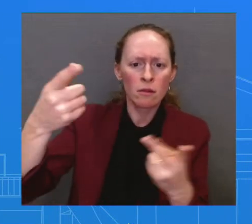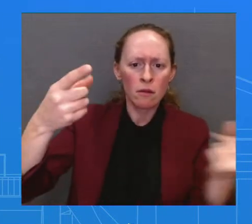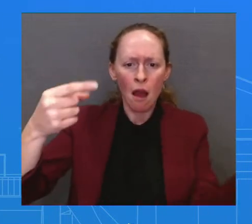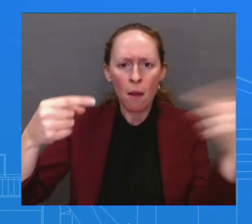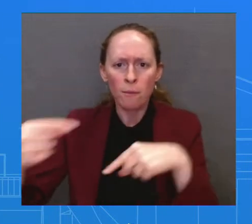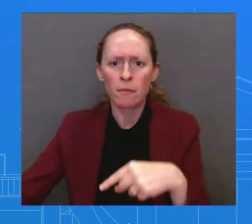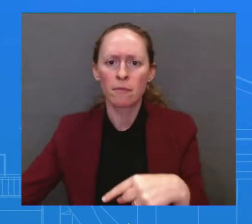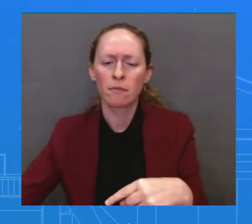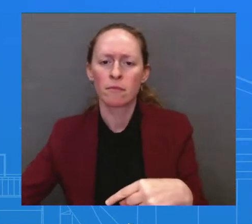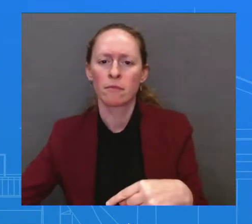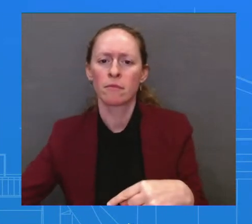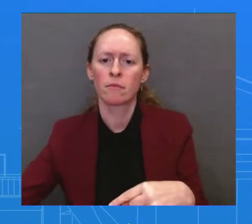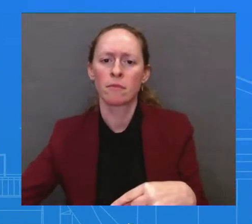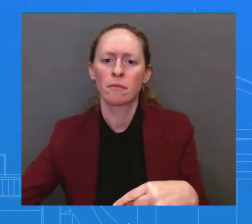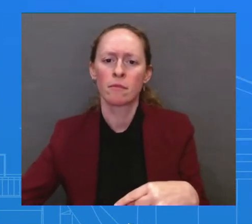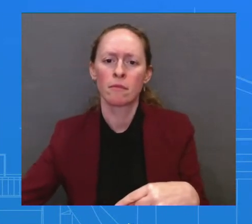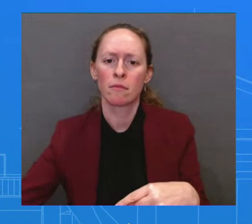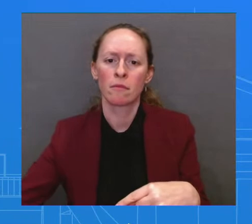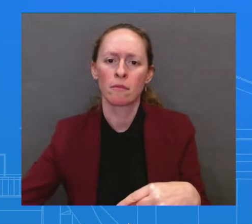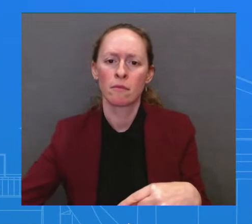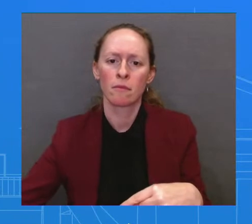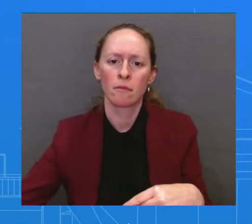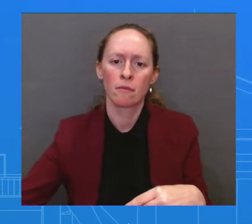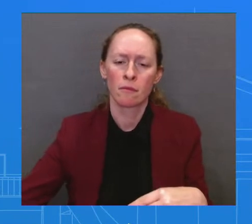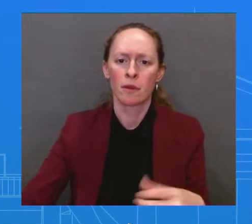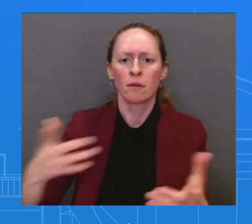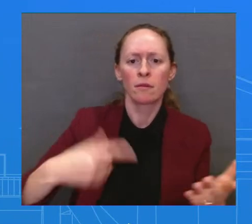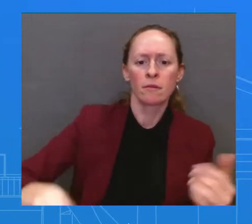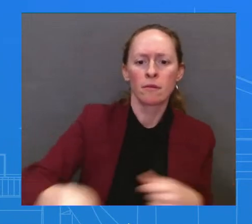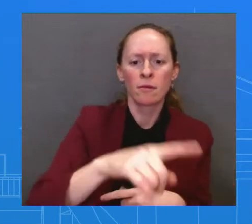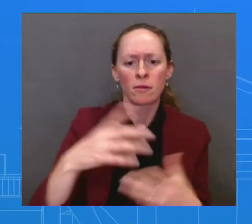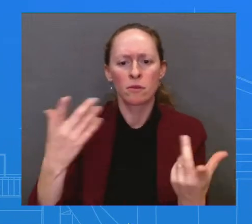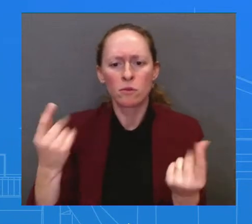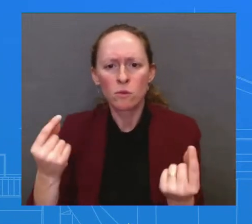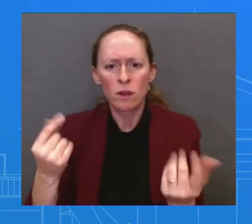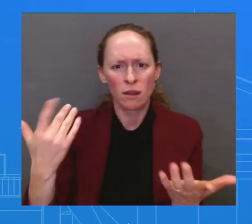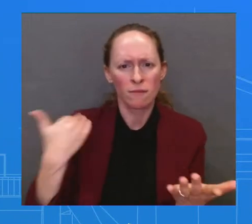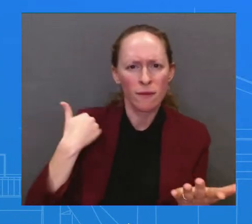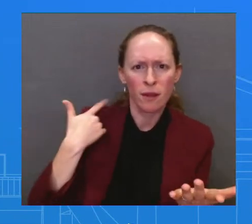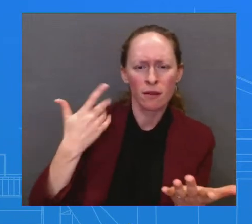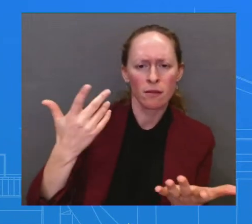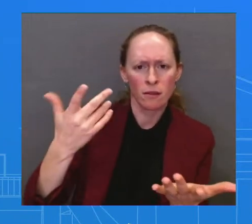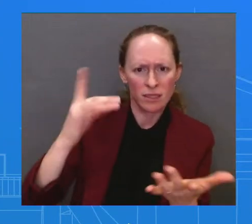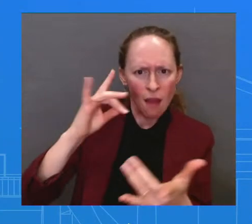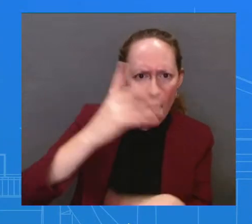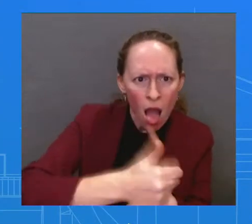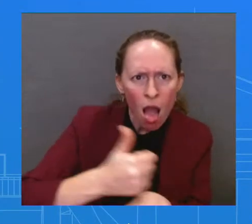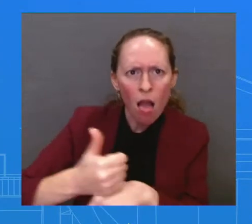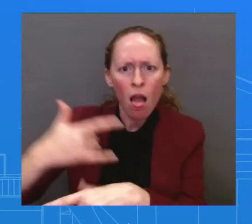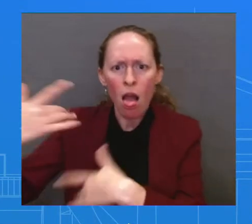that were going to be set up along the route -- Ms. Jean-Pierre: So on the last -- The Press: -- to make sure that people would have options? Ms. Jean-Pierre: All very good questions.